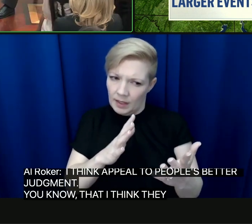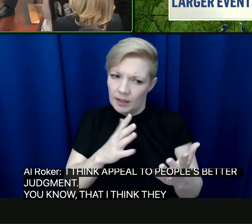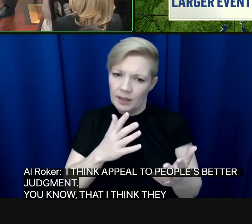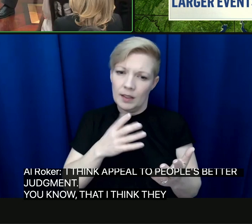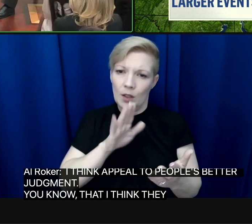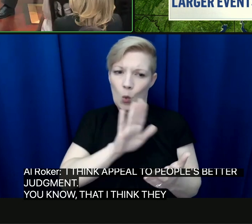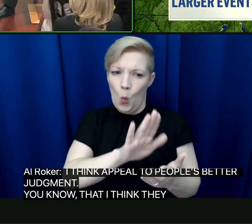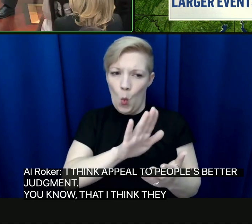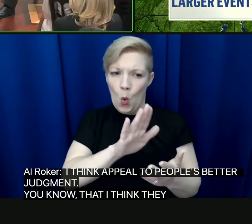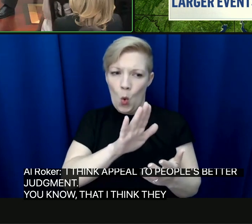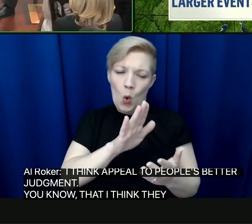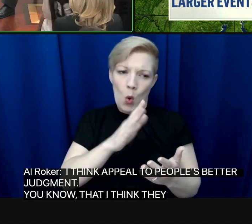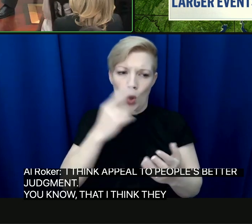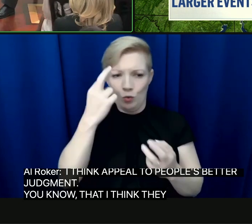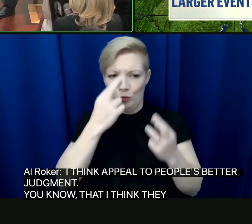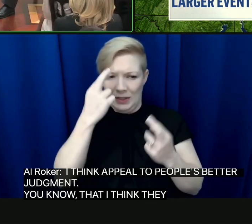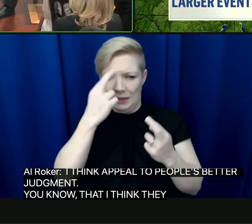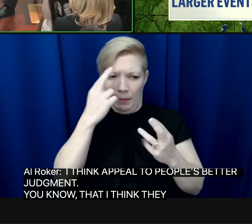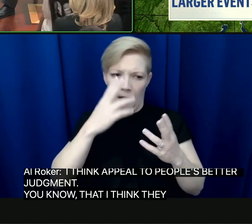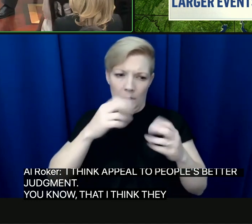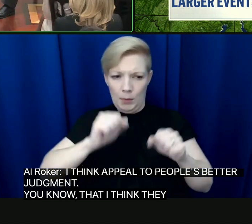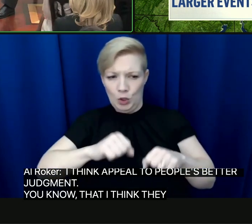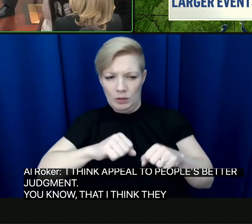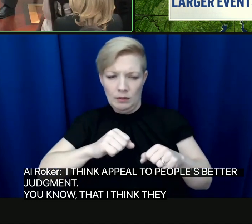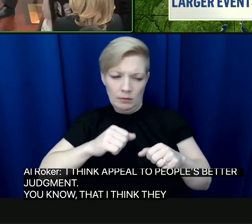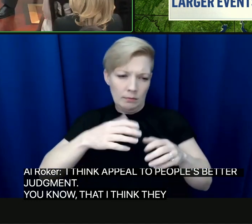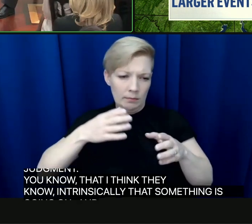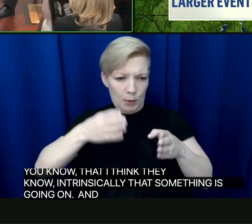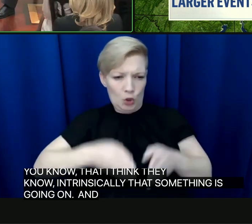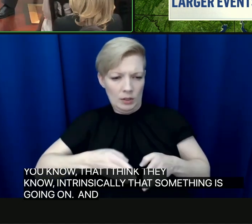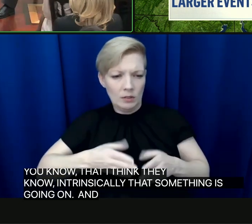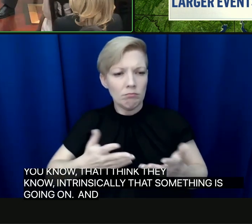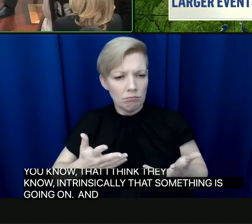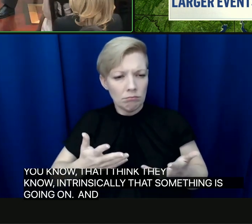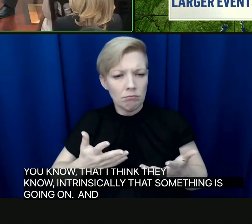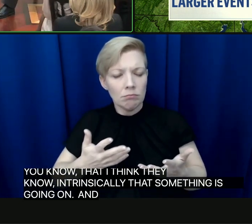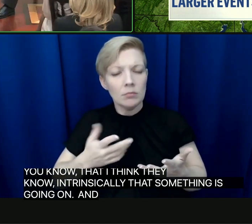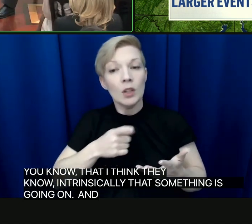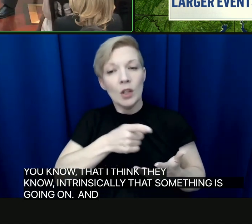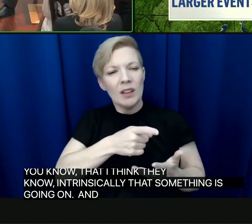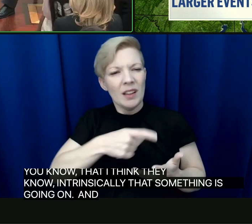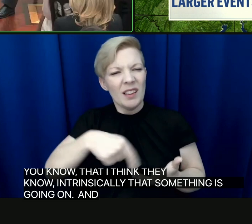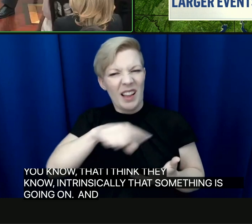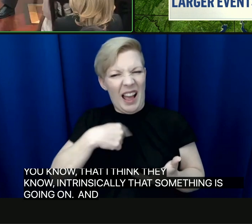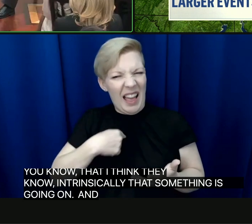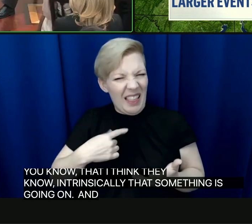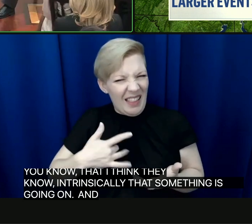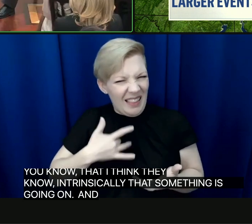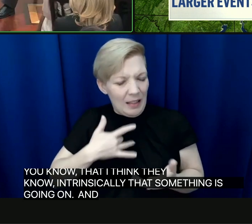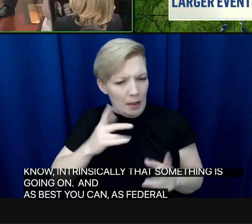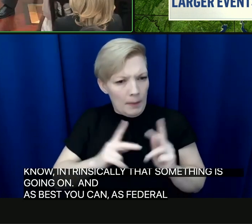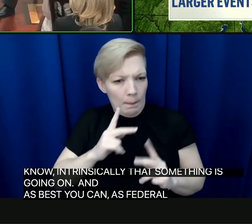And as best you can as federal agencies gather as much information.